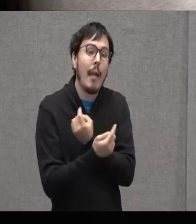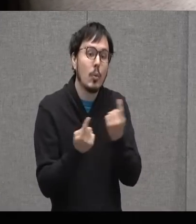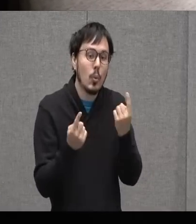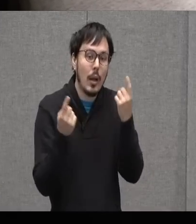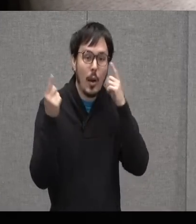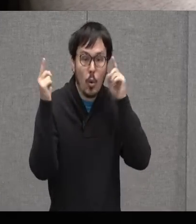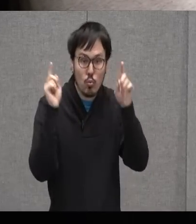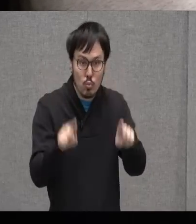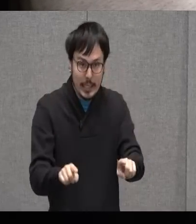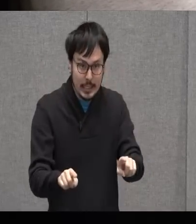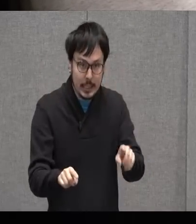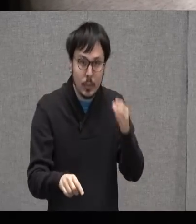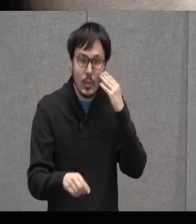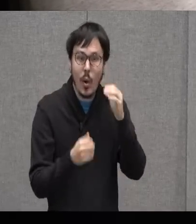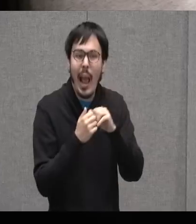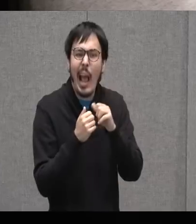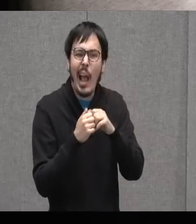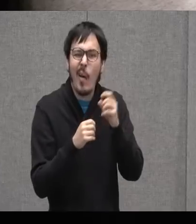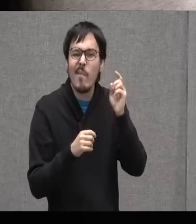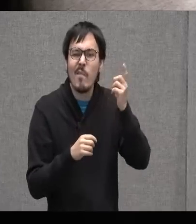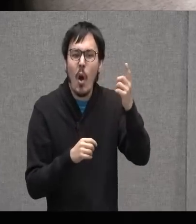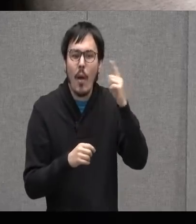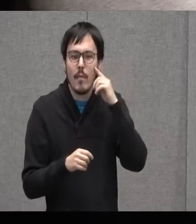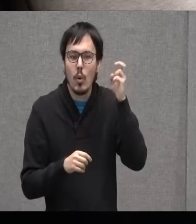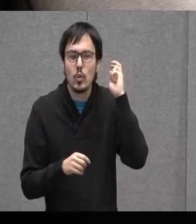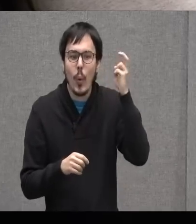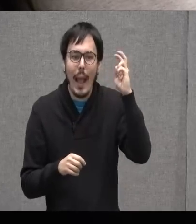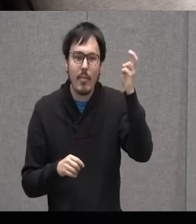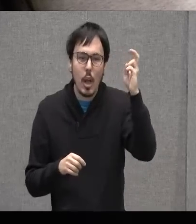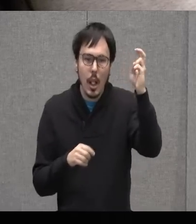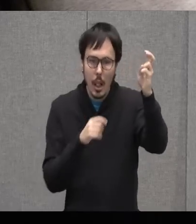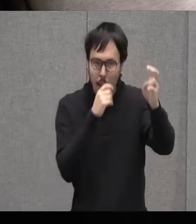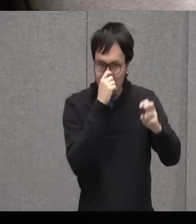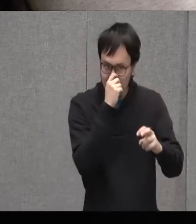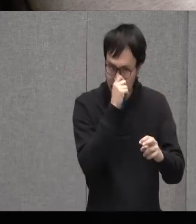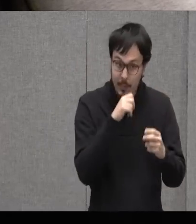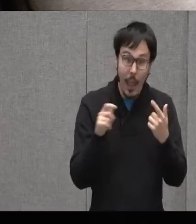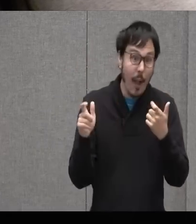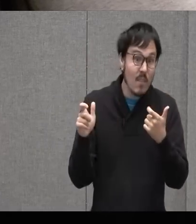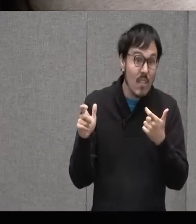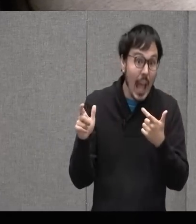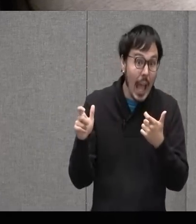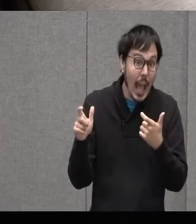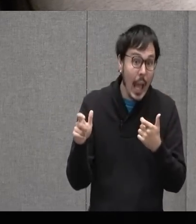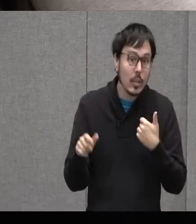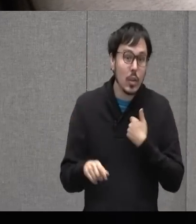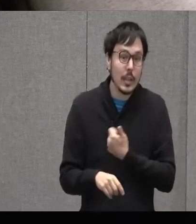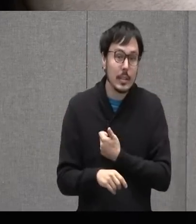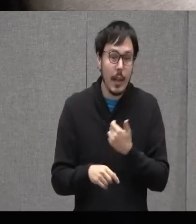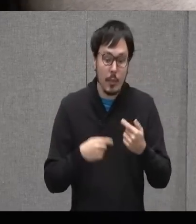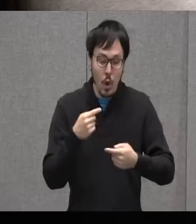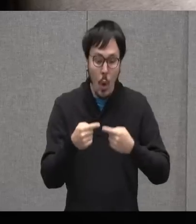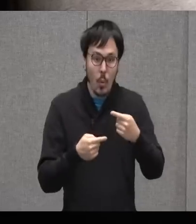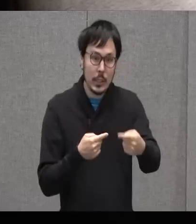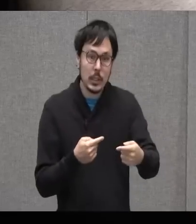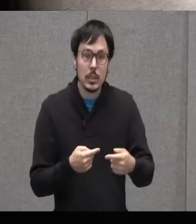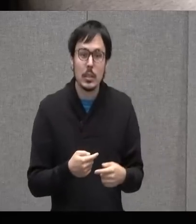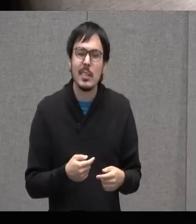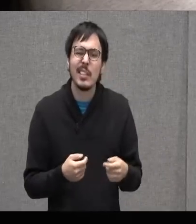So we know how far to travel places, how fast we're moving and how much things cost when we want to buy them?